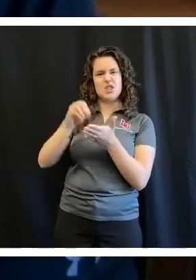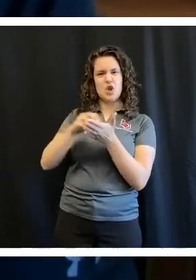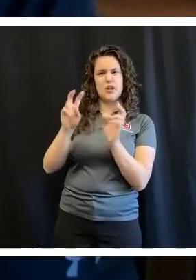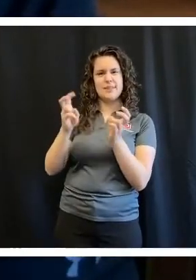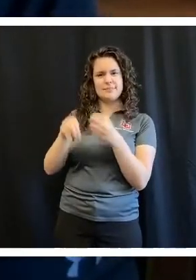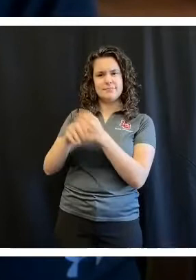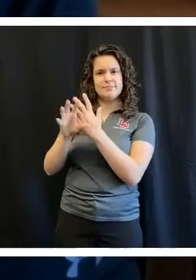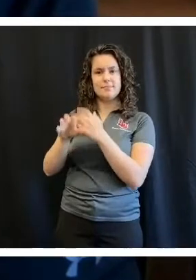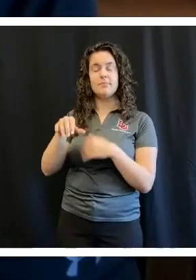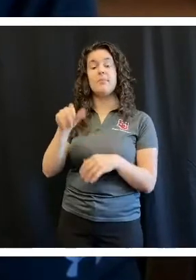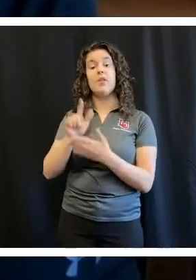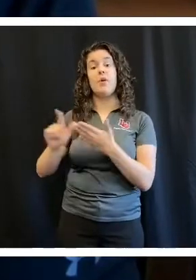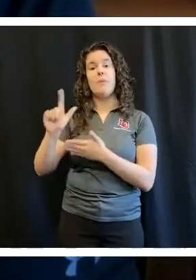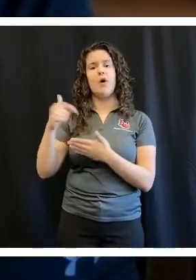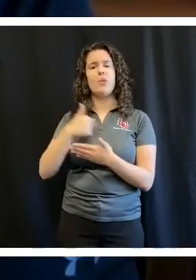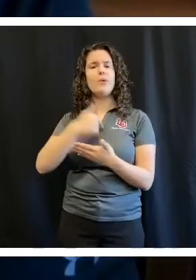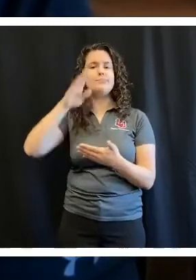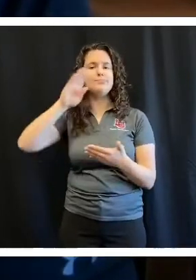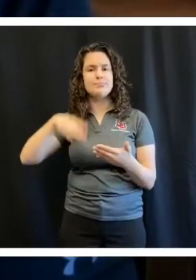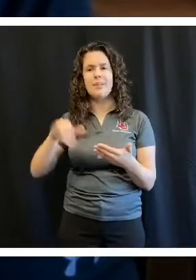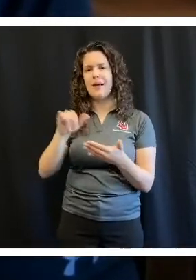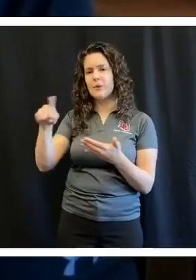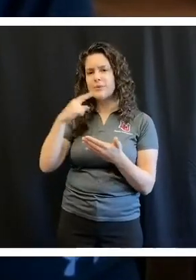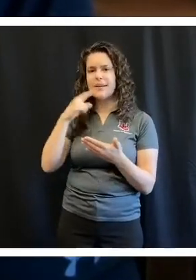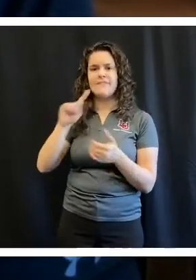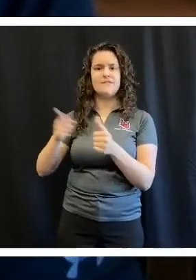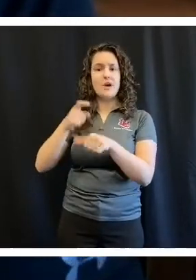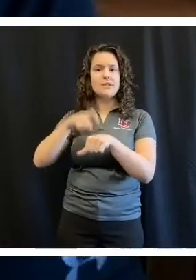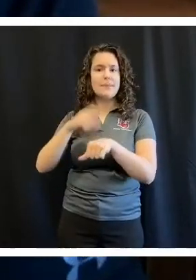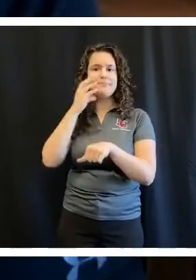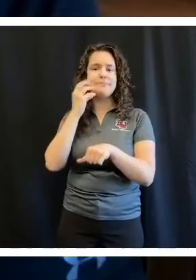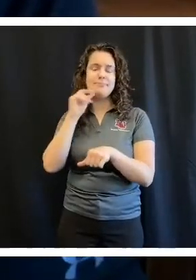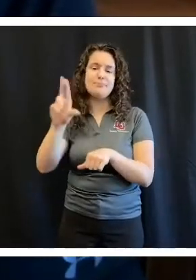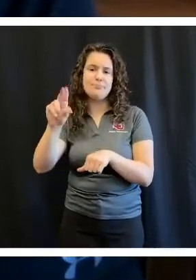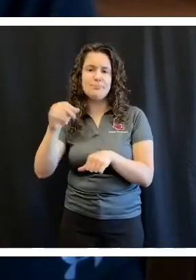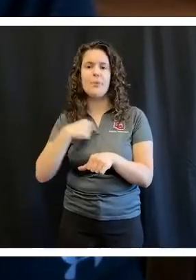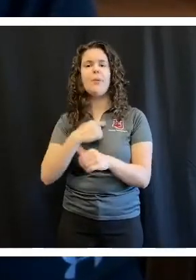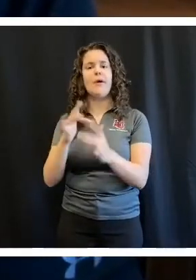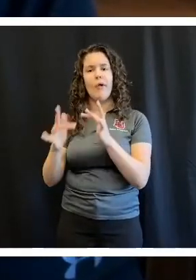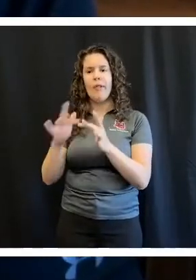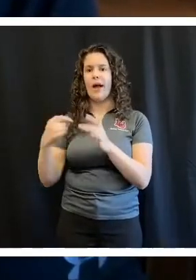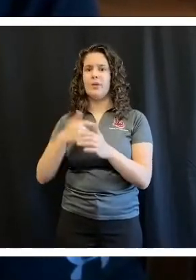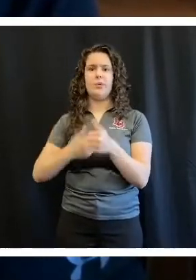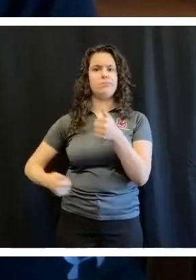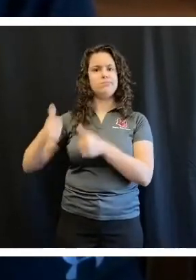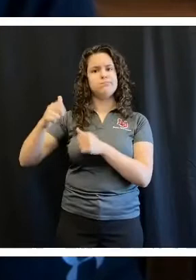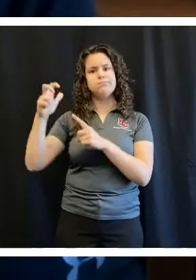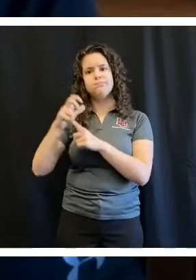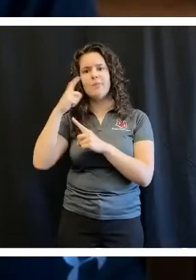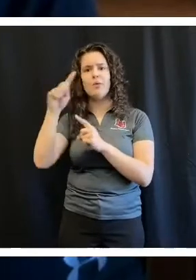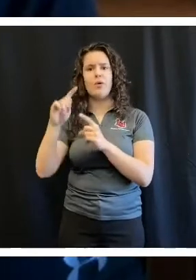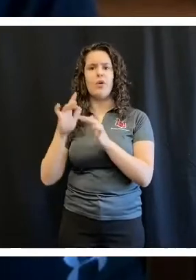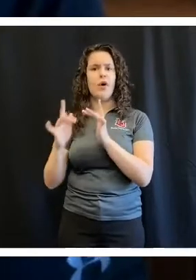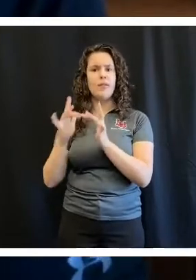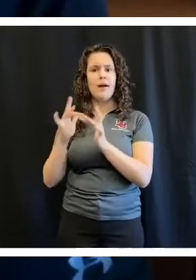It wasn't our first rodeo. We've been online. We've been a leader in online. Many of our faculty have experience teaching online.